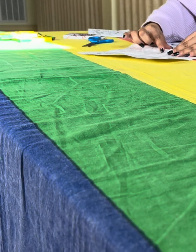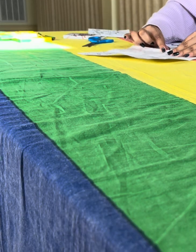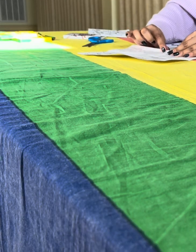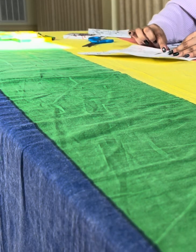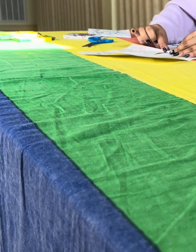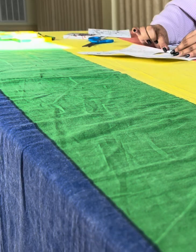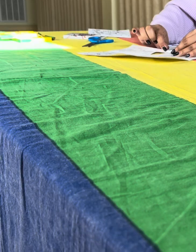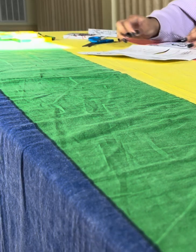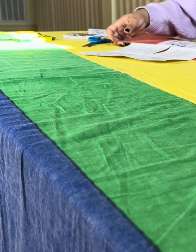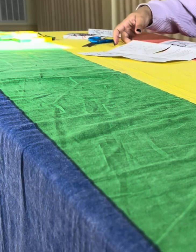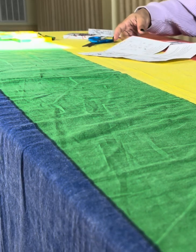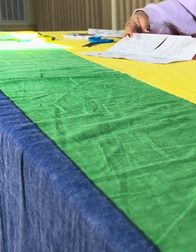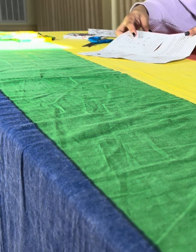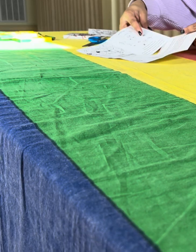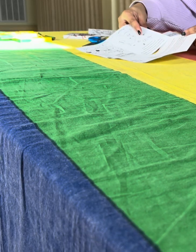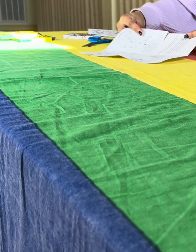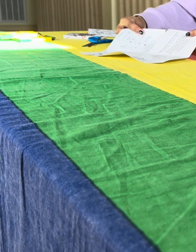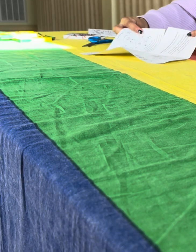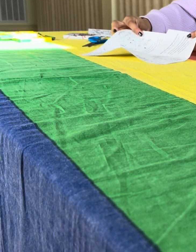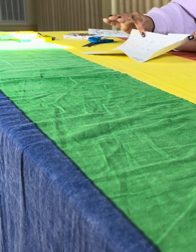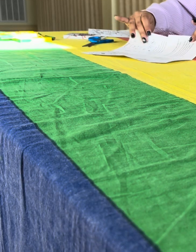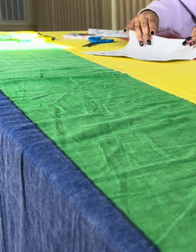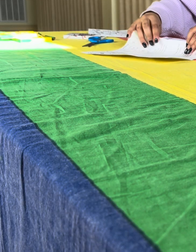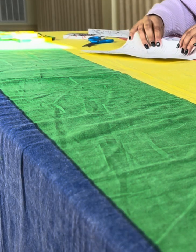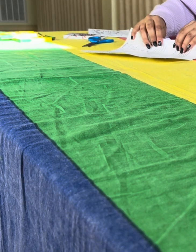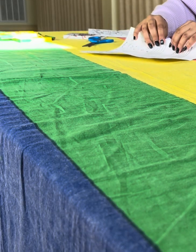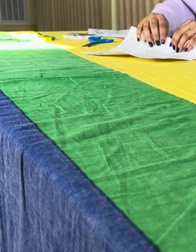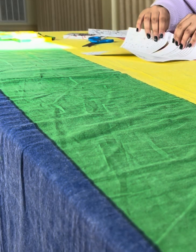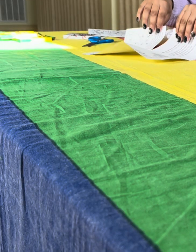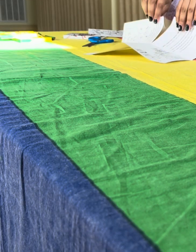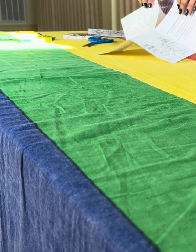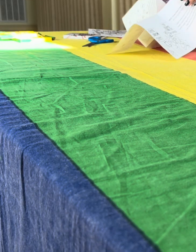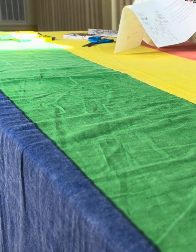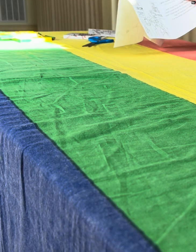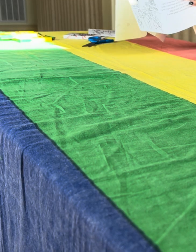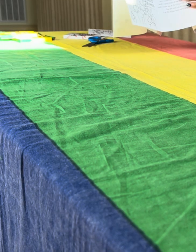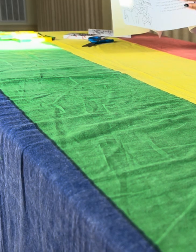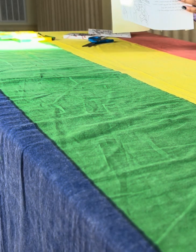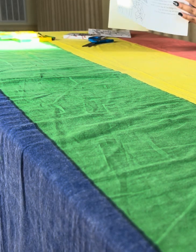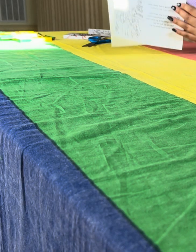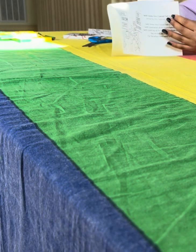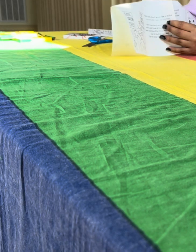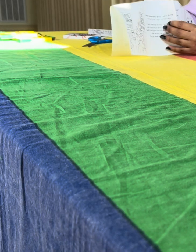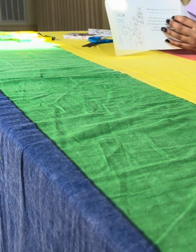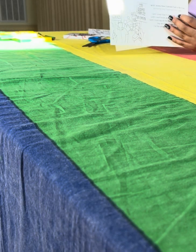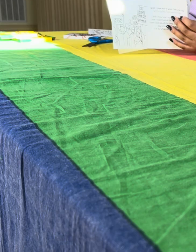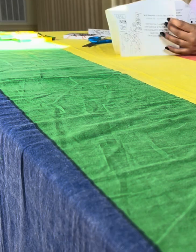going to pinch, I guess, try to pinch those two front like that. And just flip it like that.